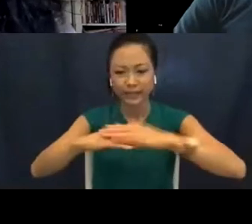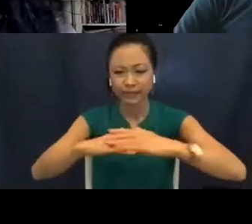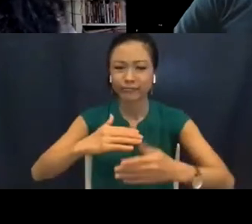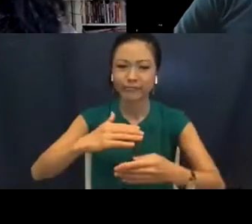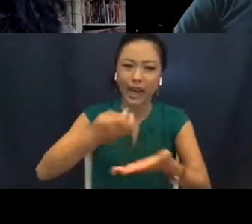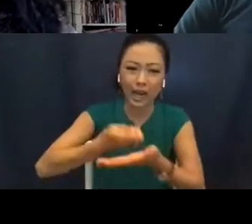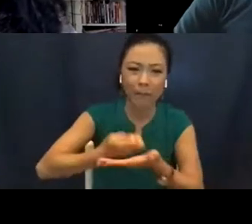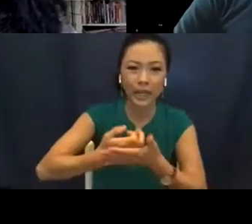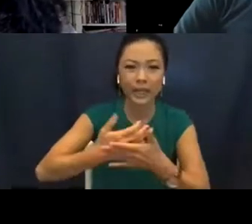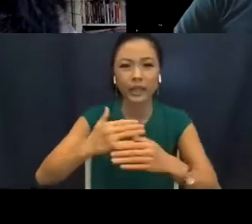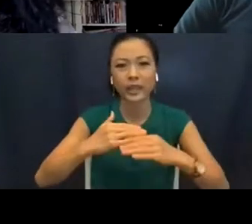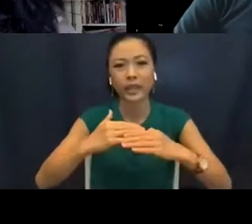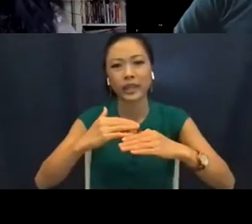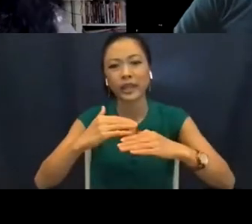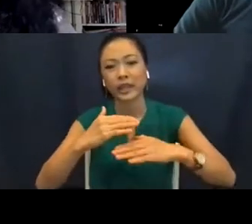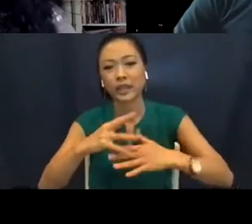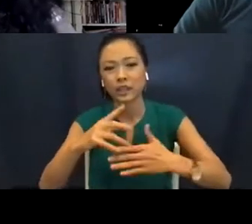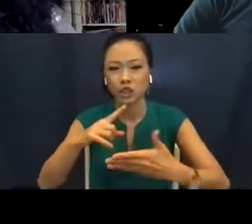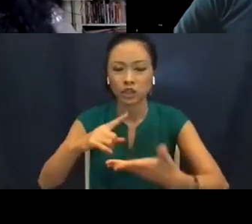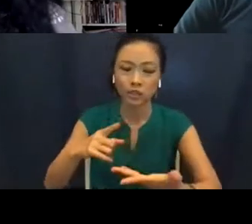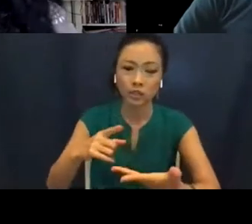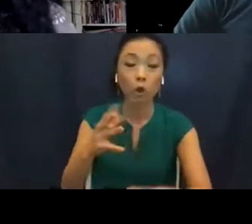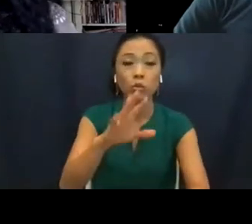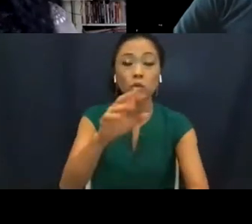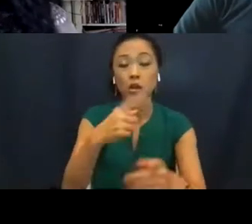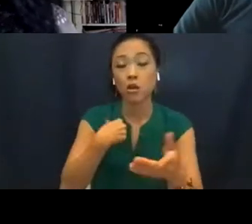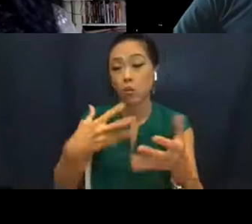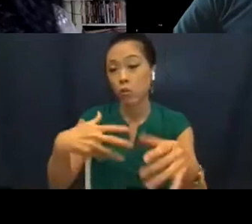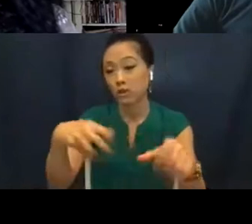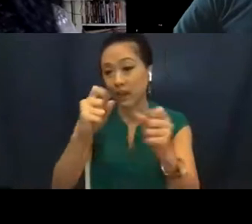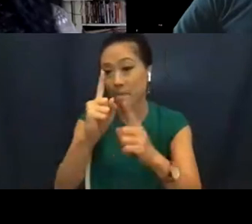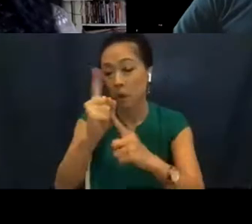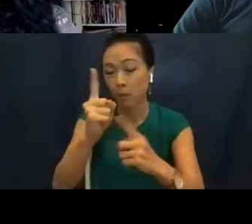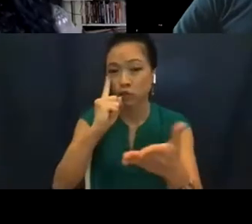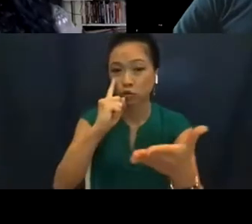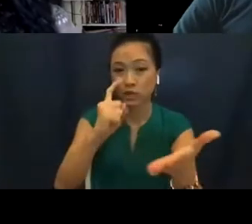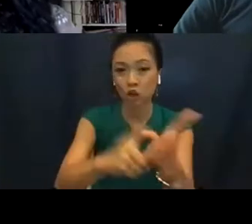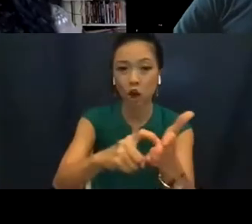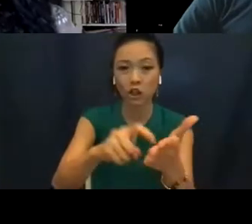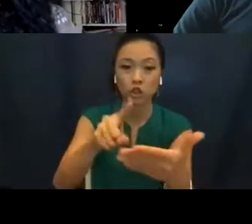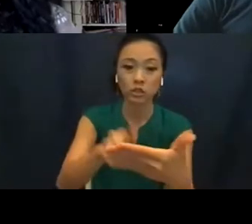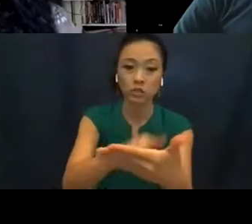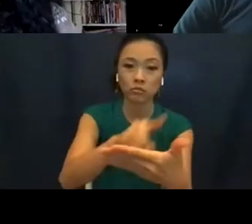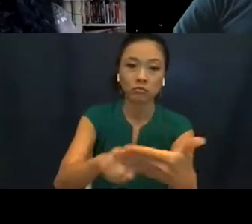correct our use of the word disabled versus differently abled, as well as wheelchair user versus wheelchair bound, thank